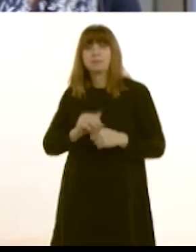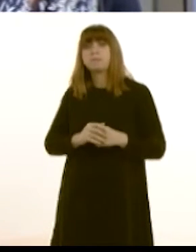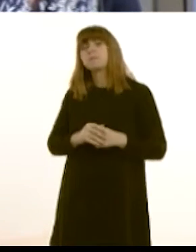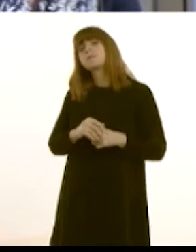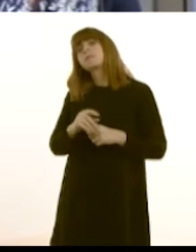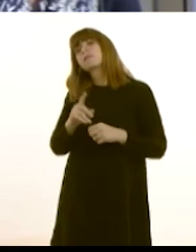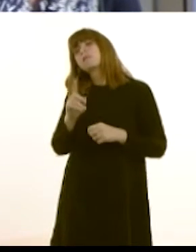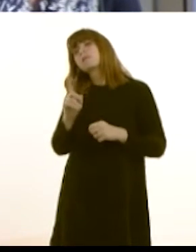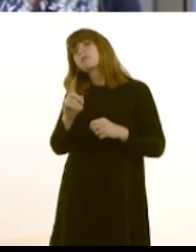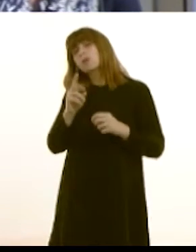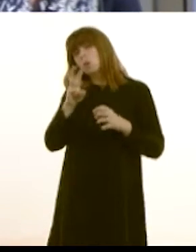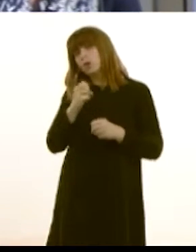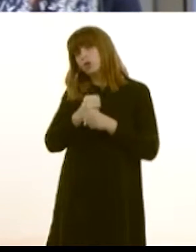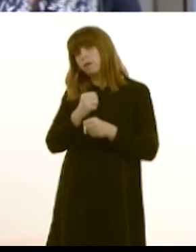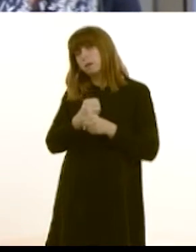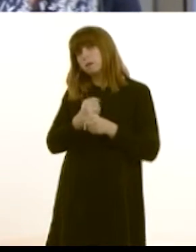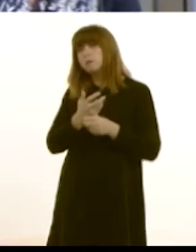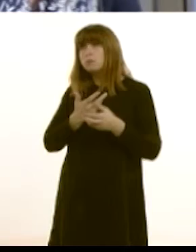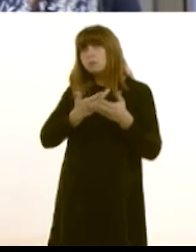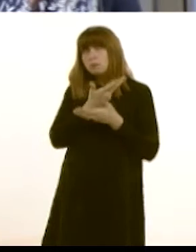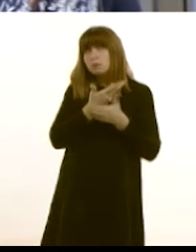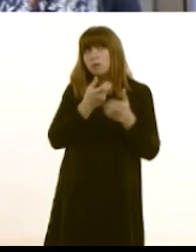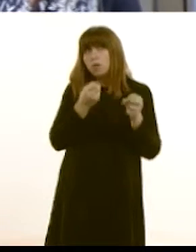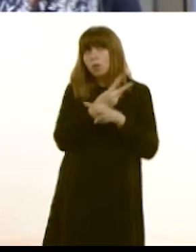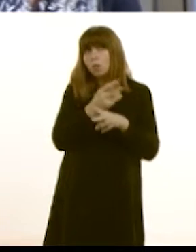What discussions is the Welsh Government having with Conwy council to encourage them to bring